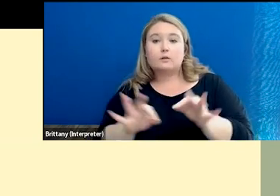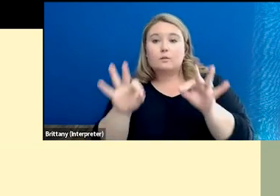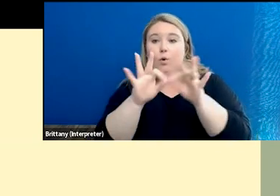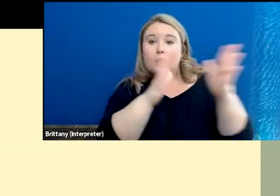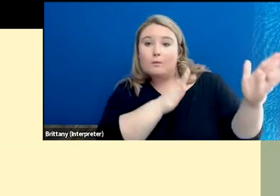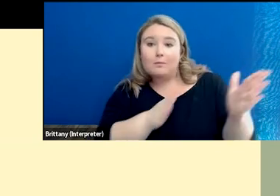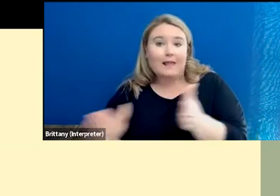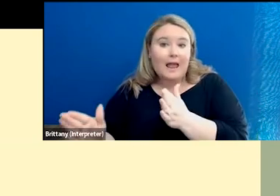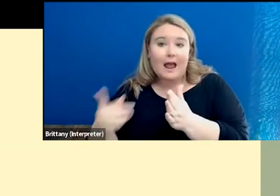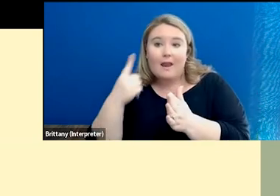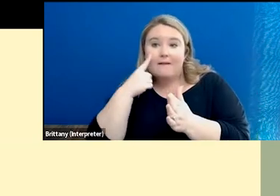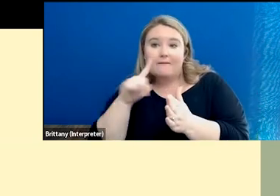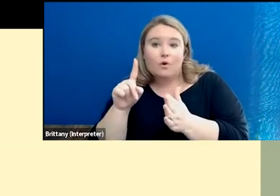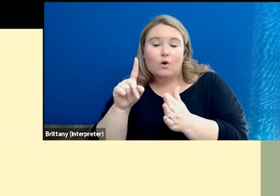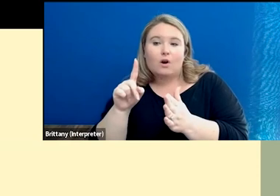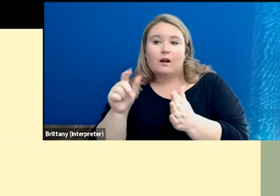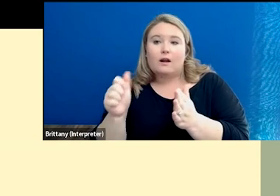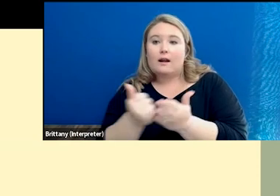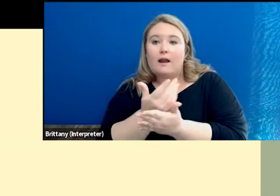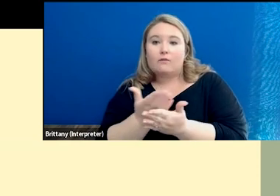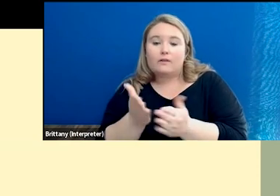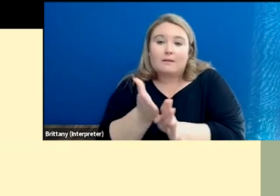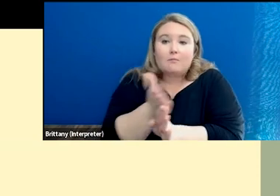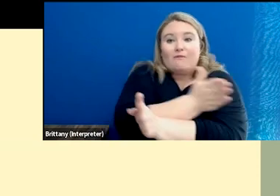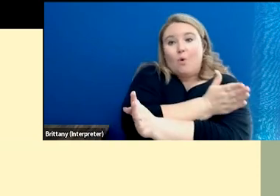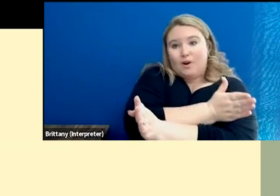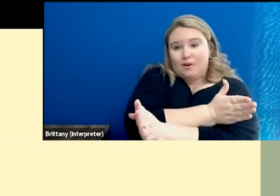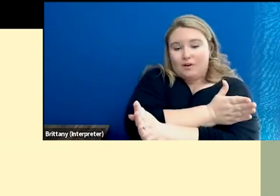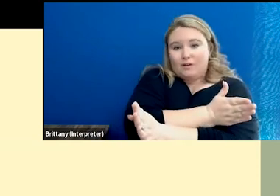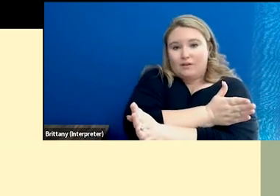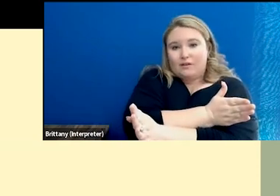from the planning stages rather than fix after the fact.